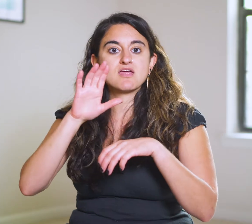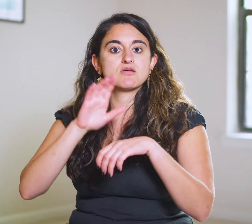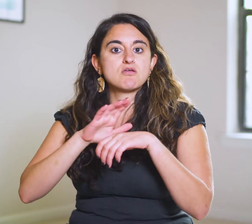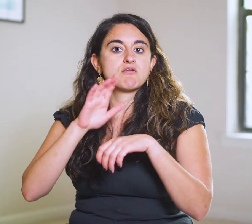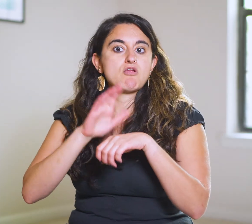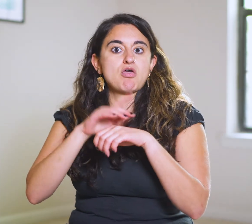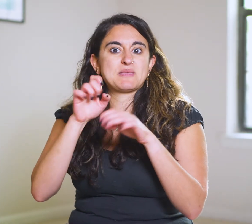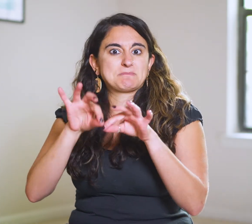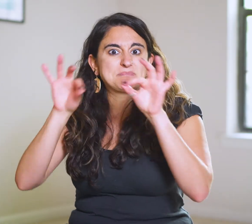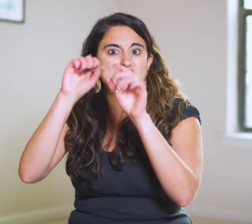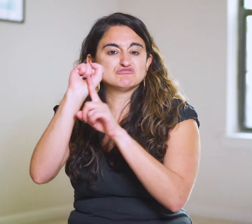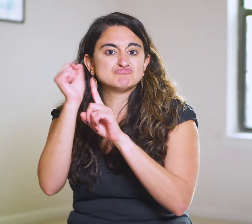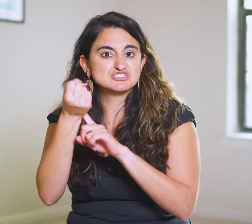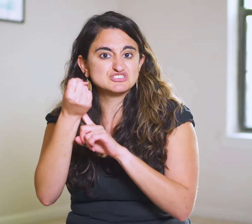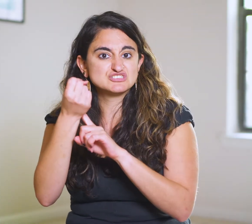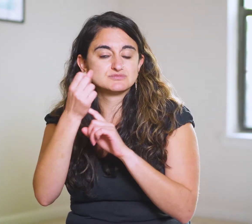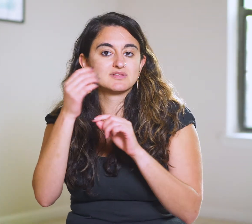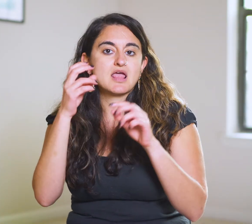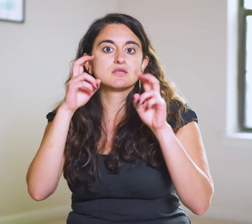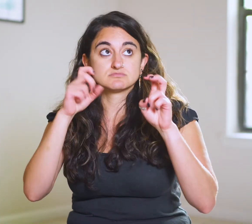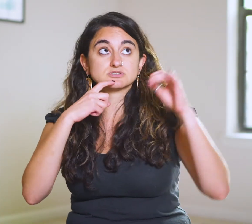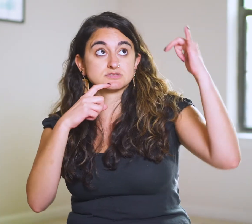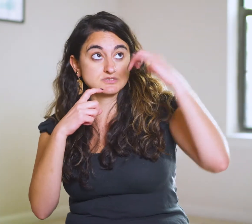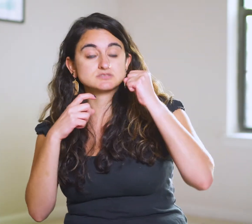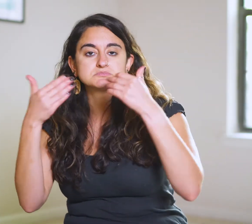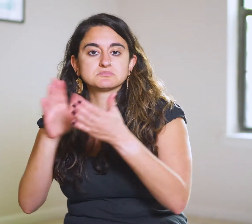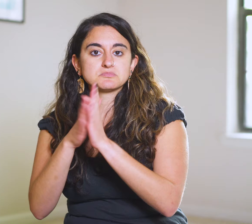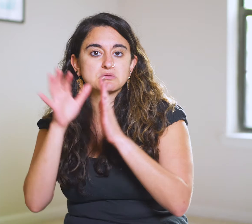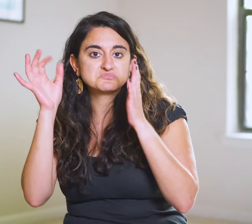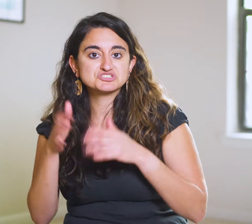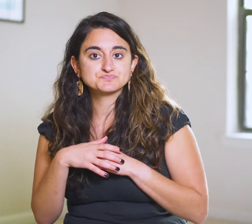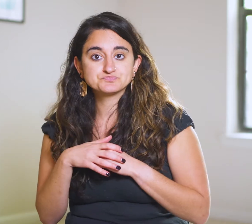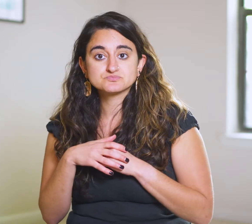on the matter and get a definitive “yes”.